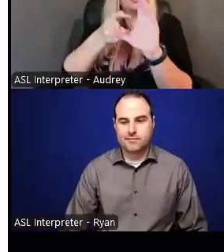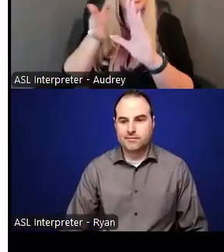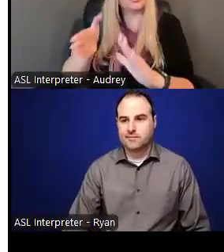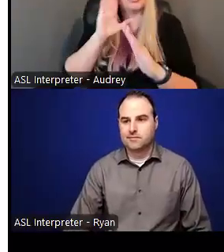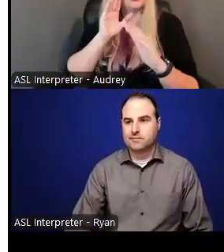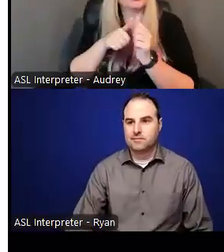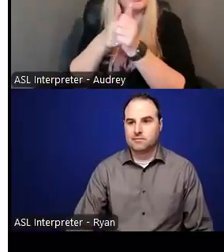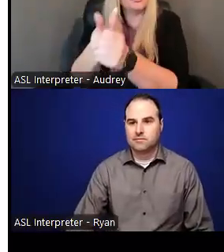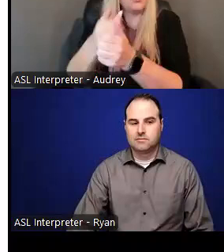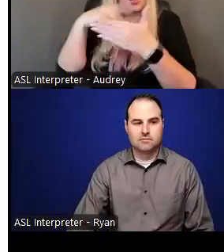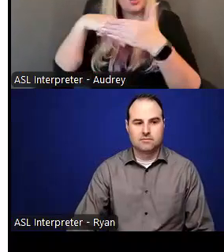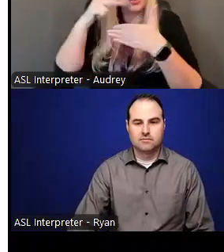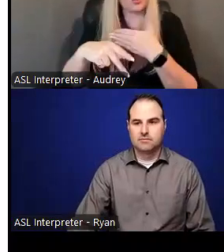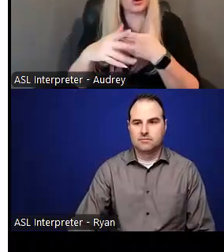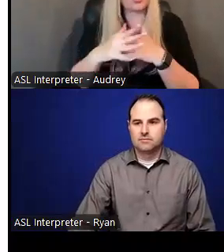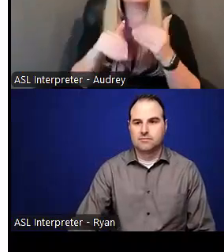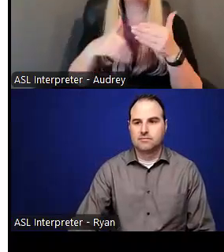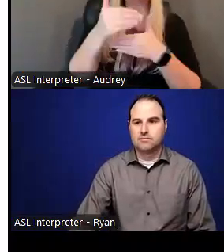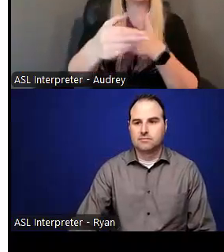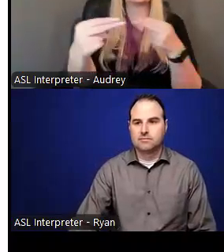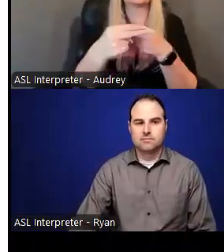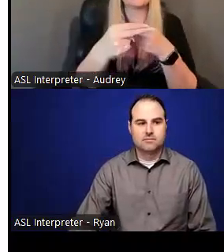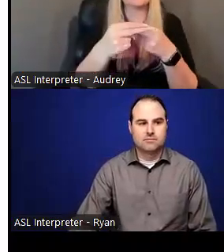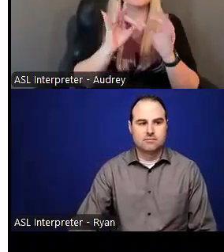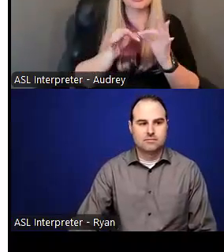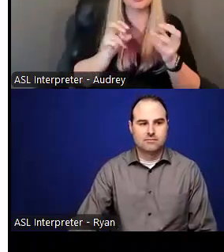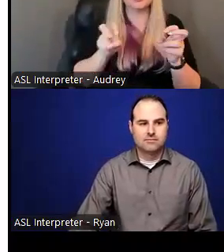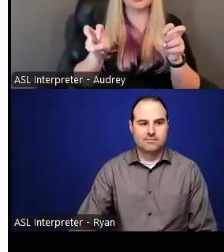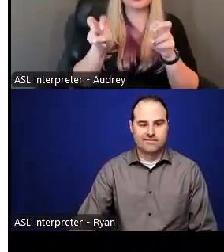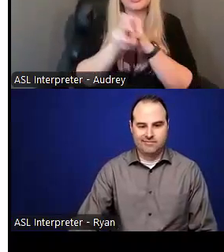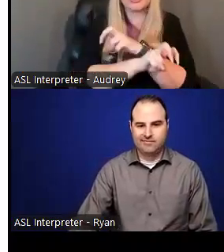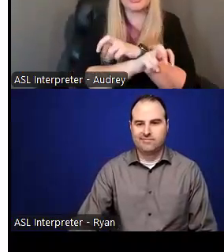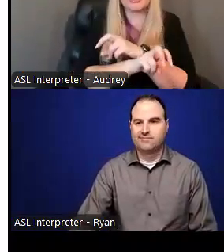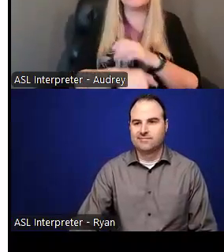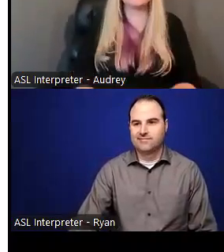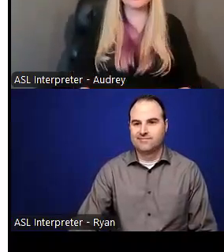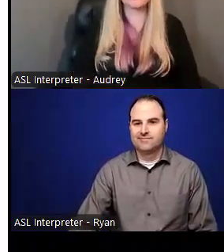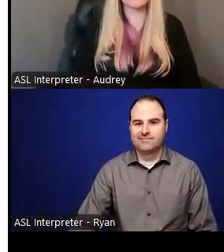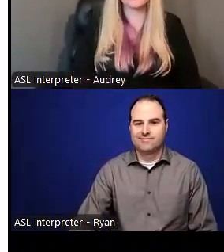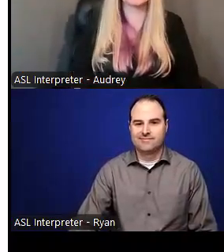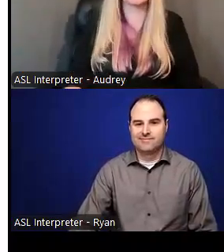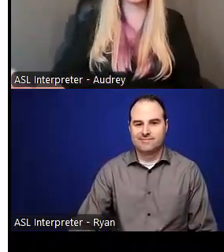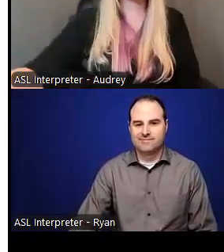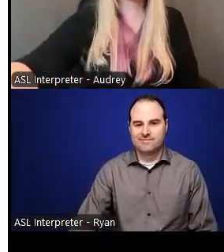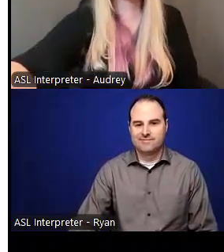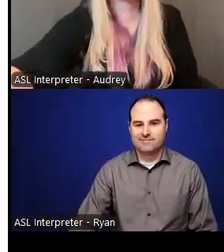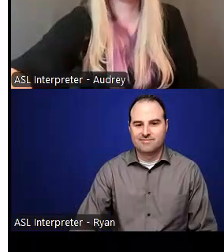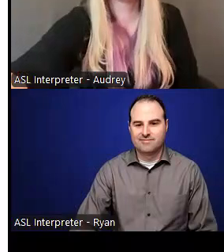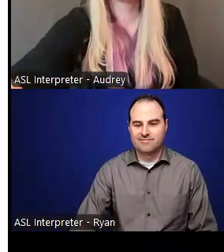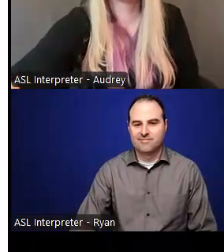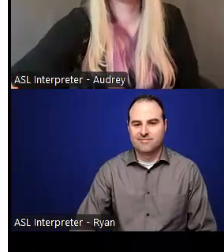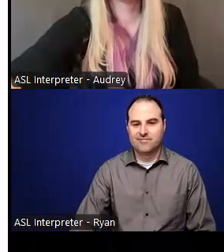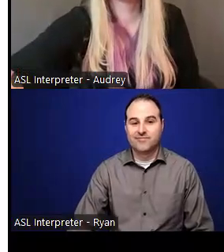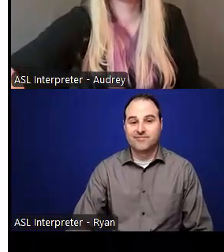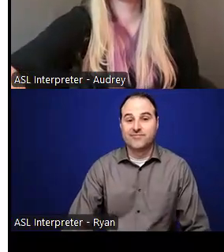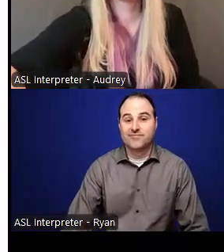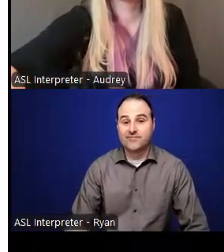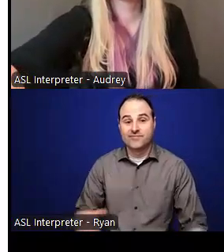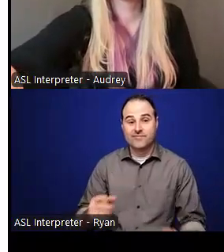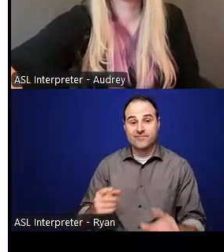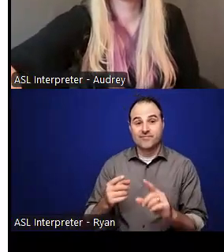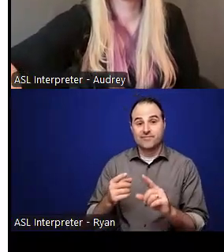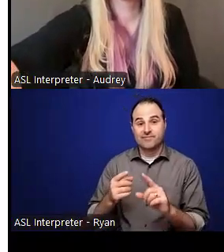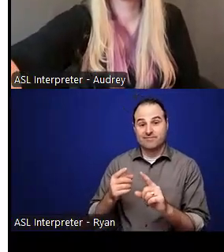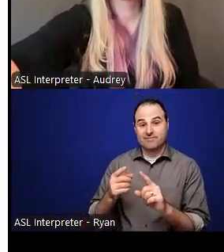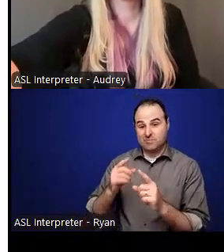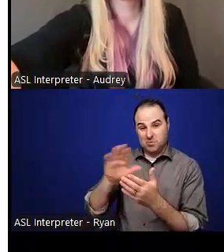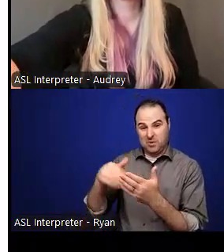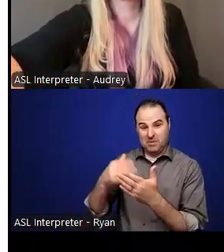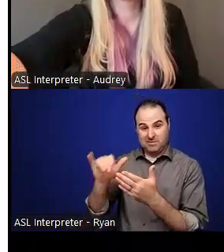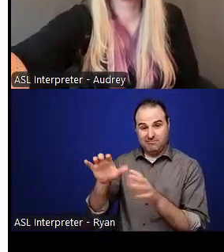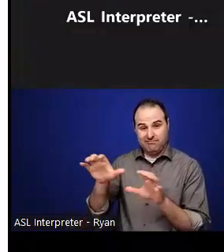then our next slide. And then from all of this, our goal was to improve the health and function